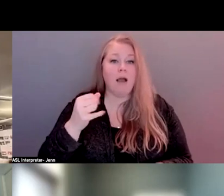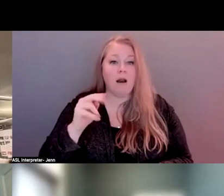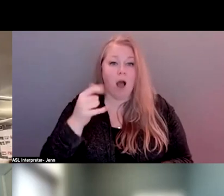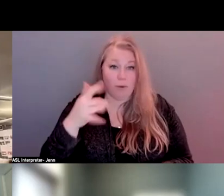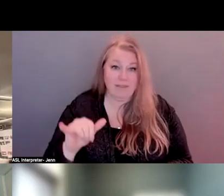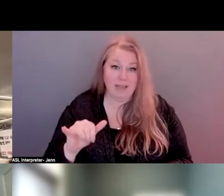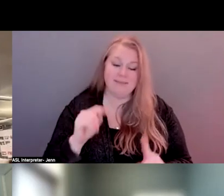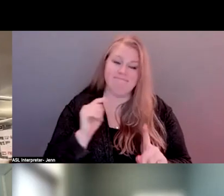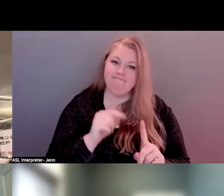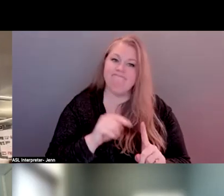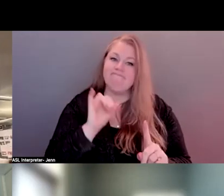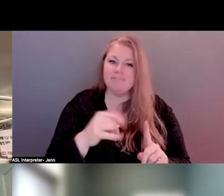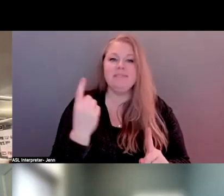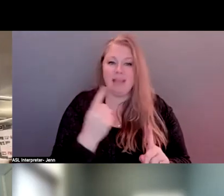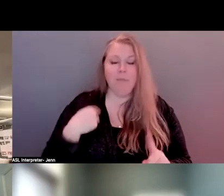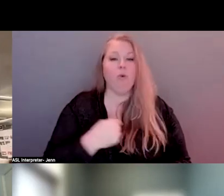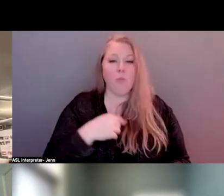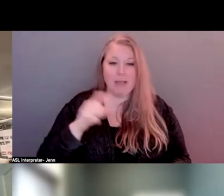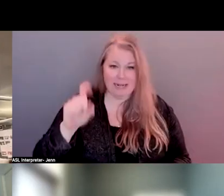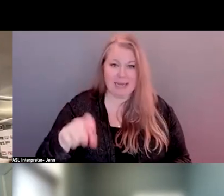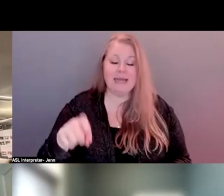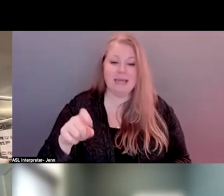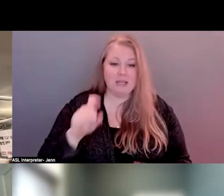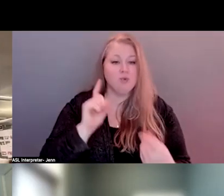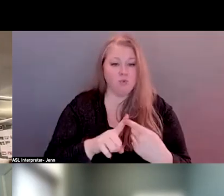This is something we would need to signal